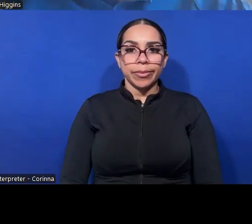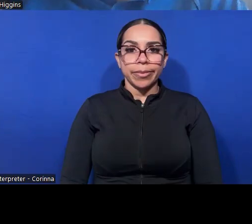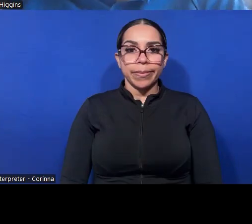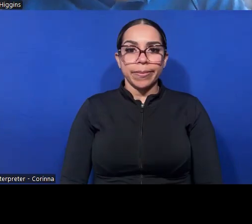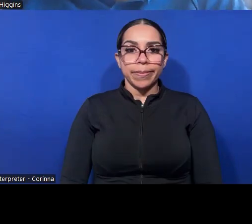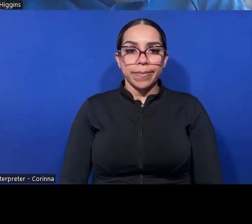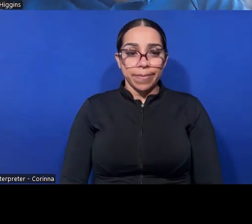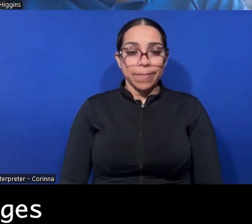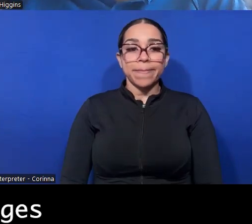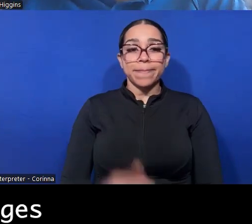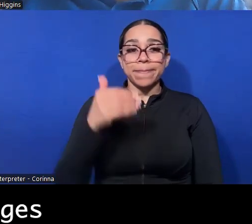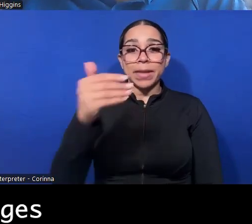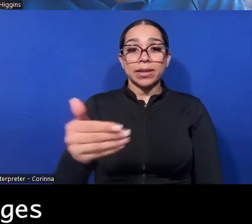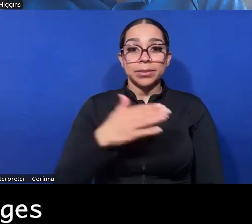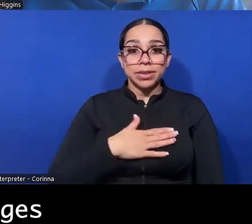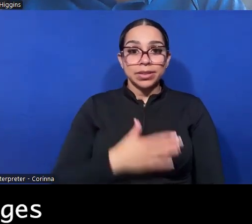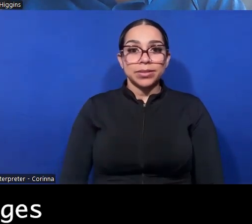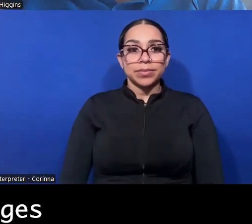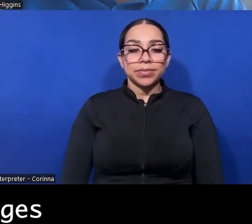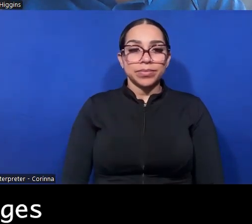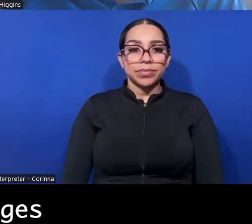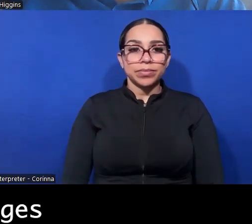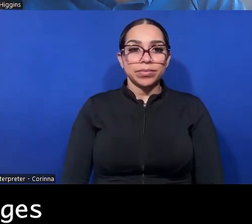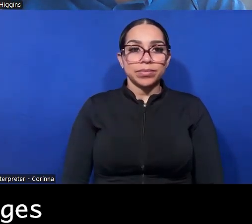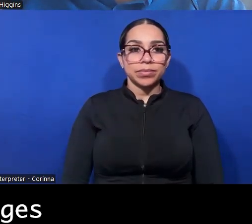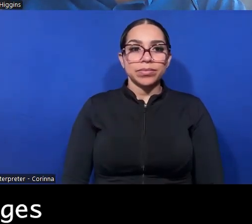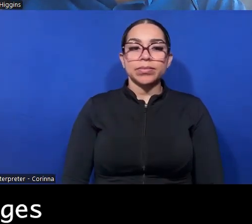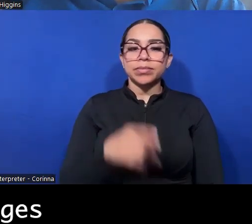Next slide please. And this is eligibility changes for certain immigrant groups.